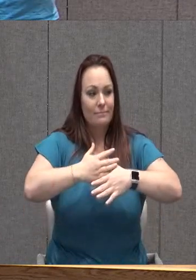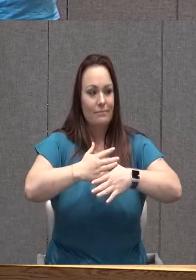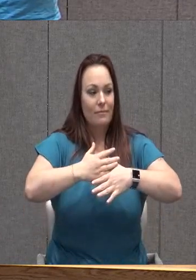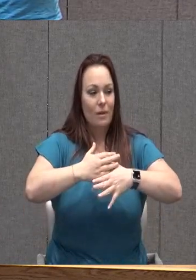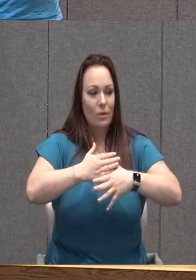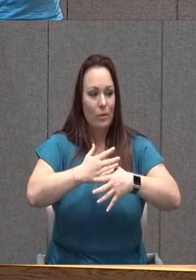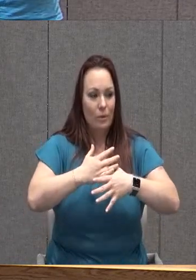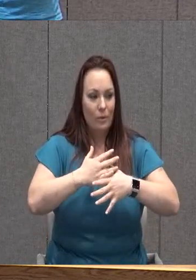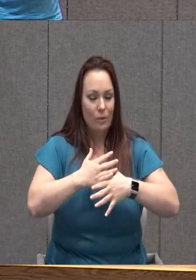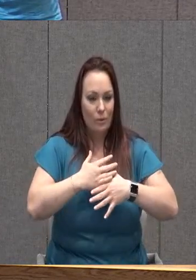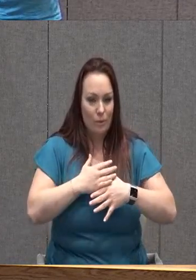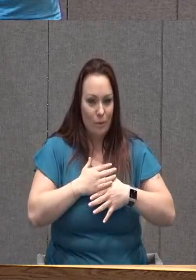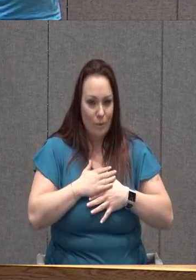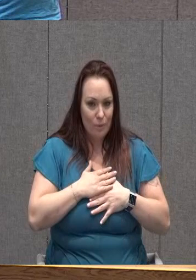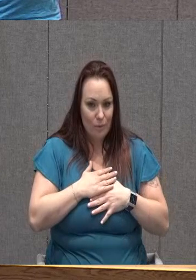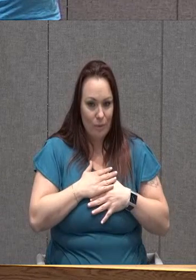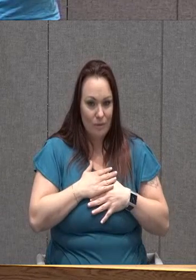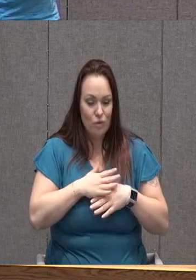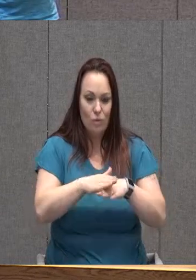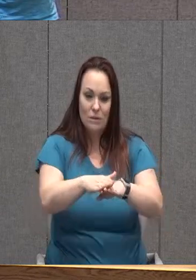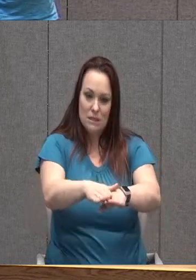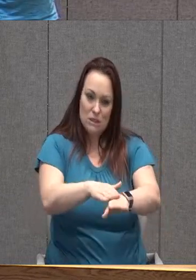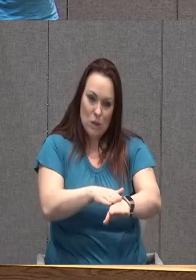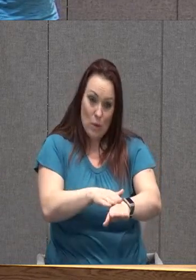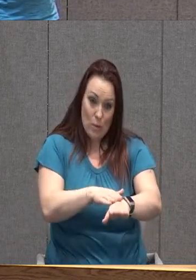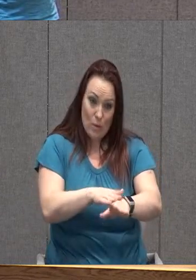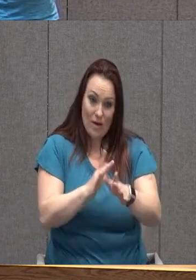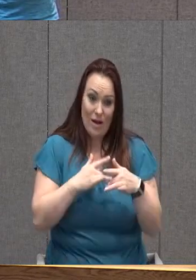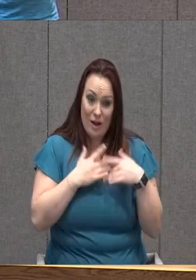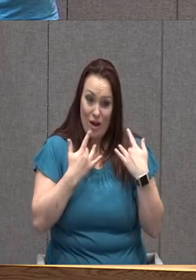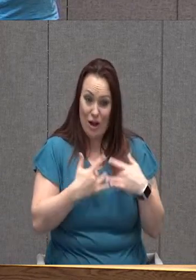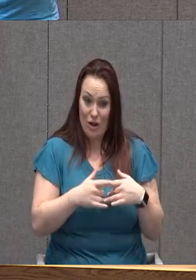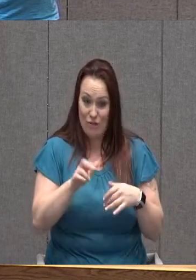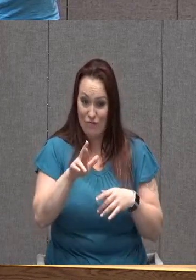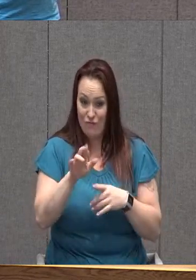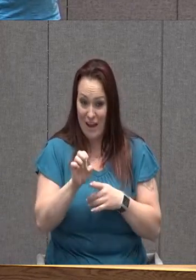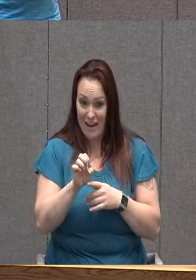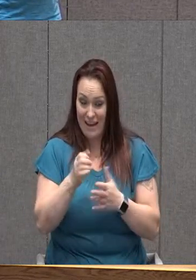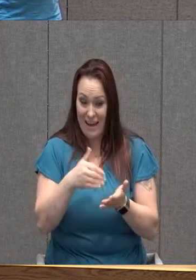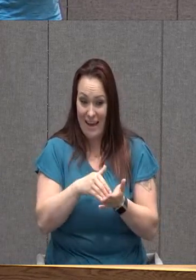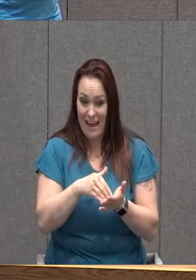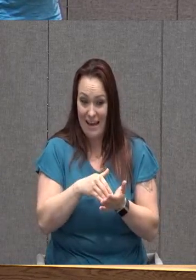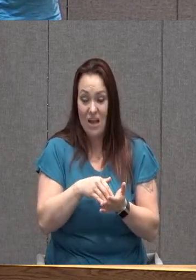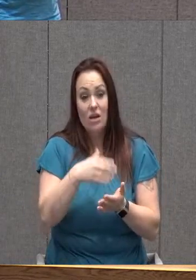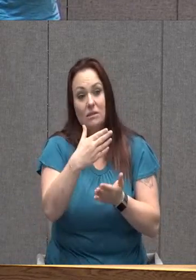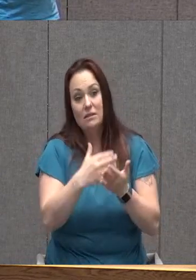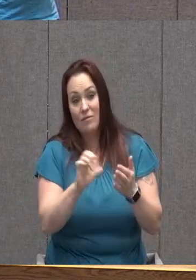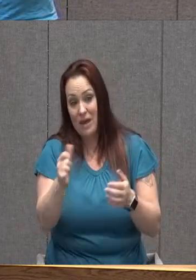but I want to talk about something else that you need to play sports, and that's fitness, or conditioning.